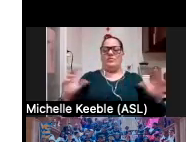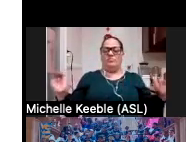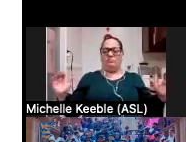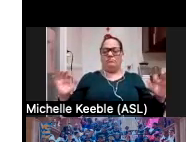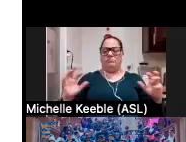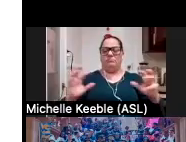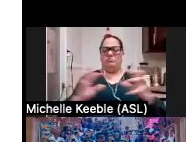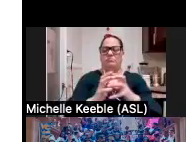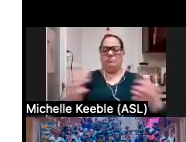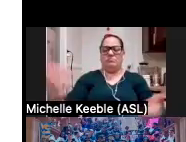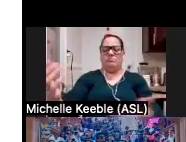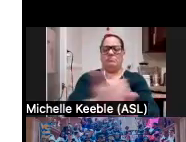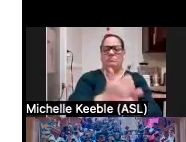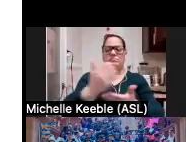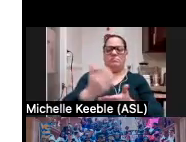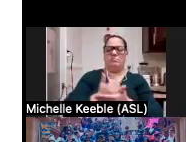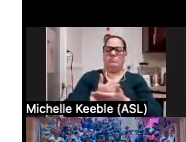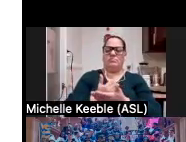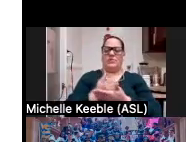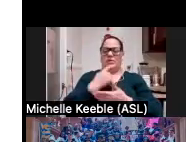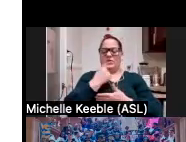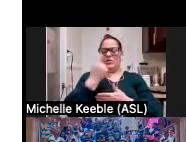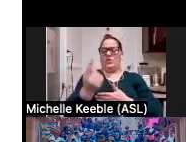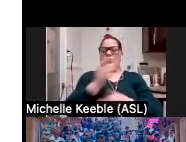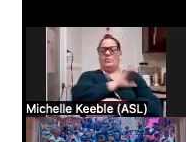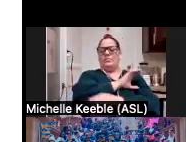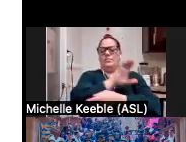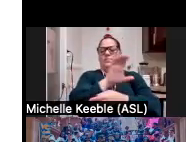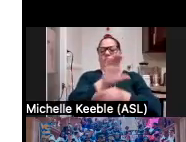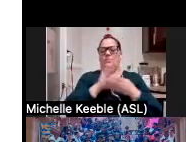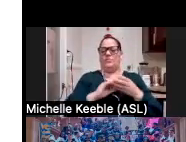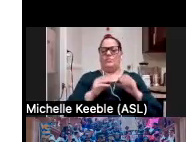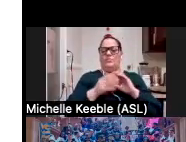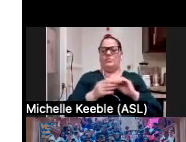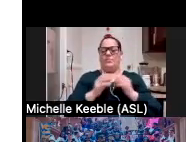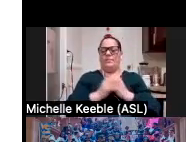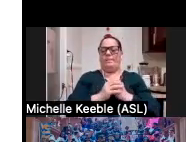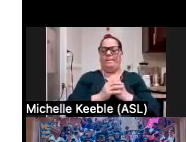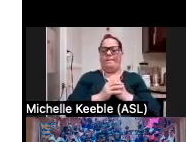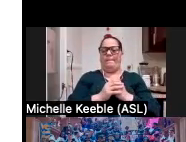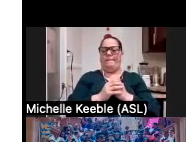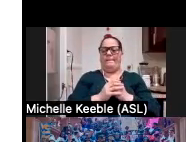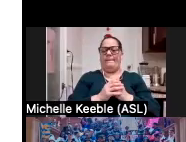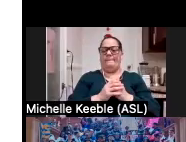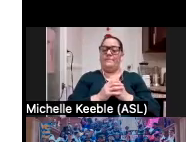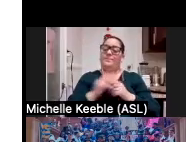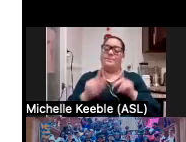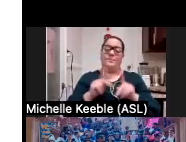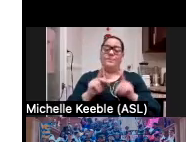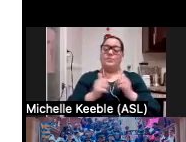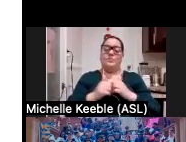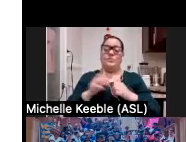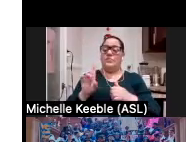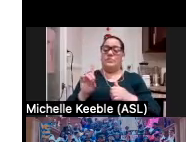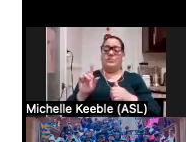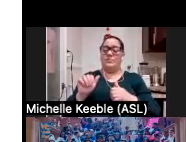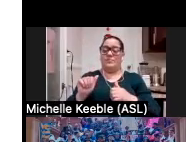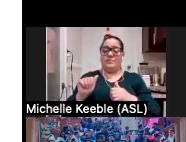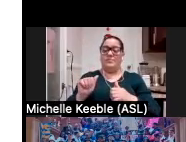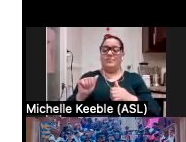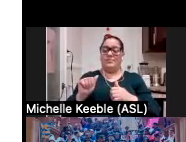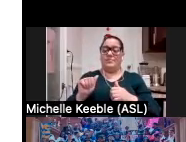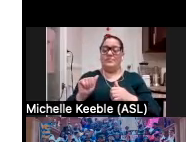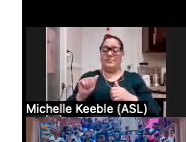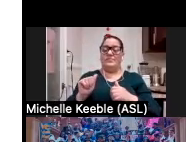um that told I thought a very powerful story about uh people with disabilities and their arc uh their